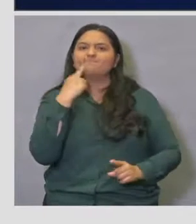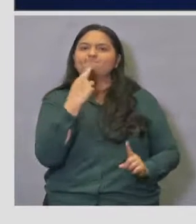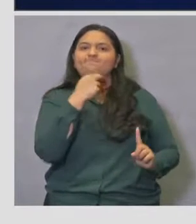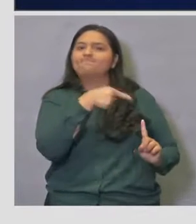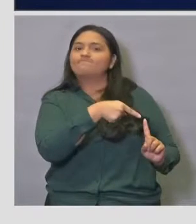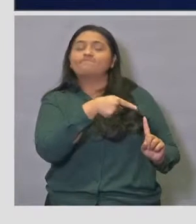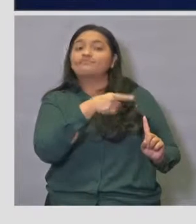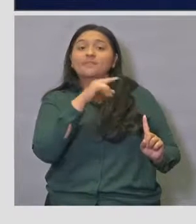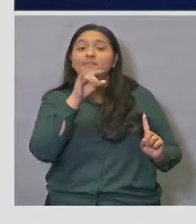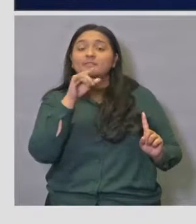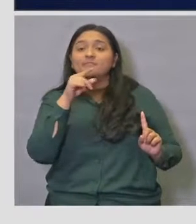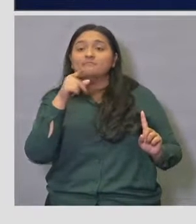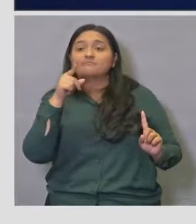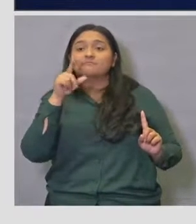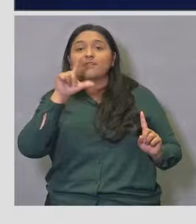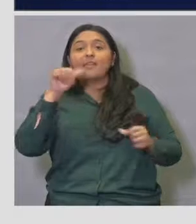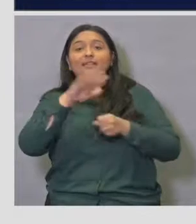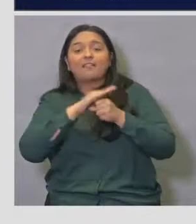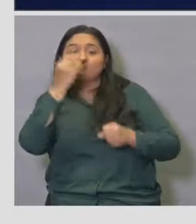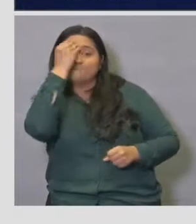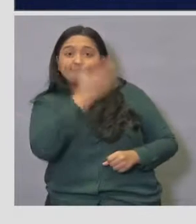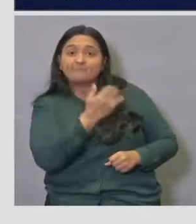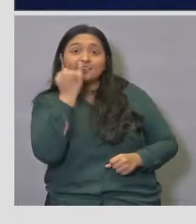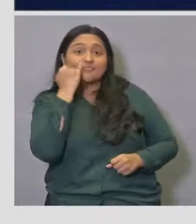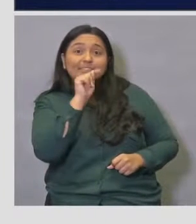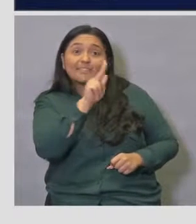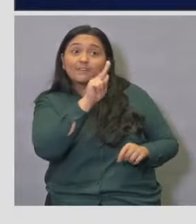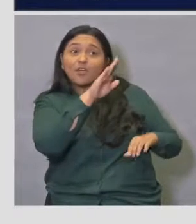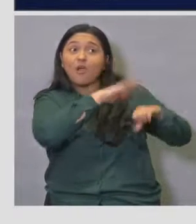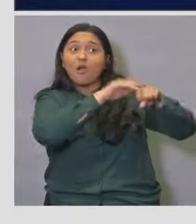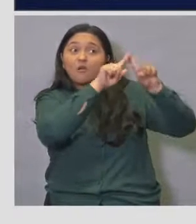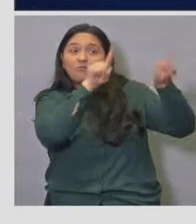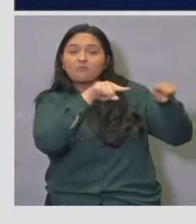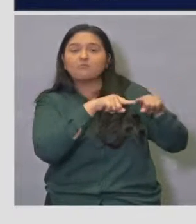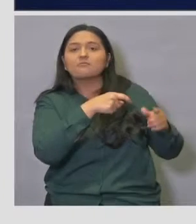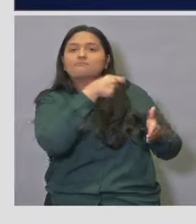LEFT BEHIND AS THINGS HAVE BEEN OPEN AND THEY ARE STILL BEING TOLD THEY ARE GOING TO BE FINE